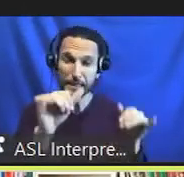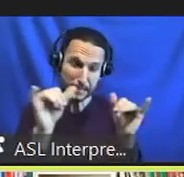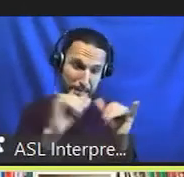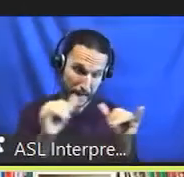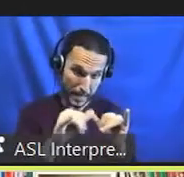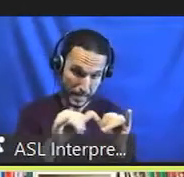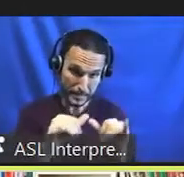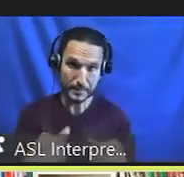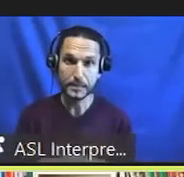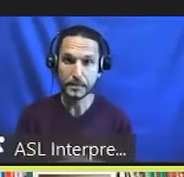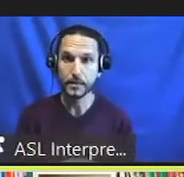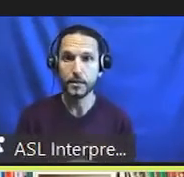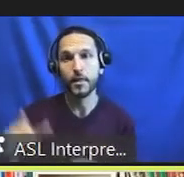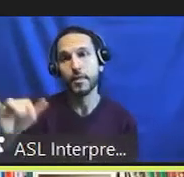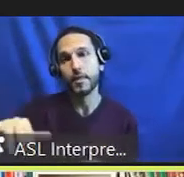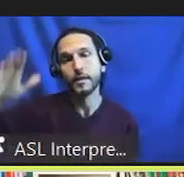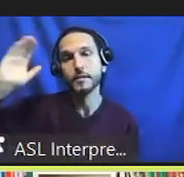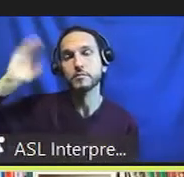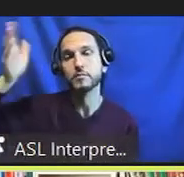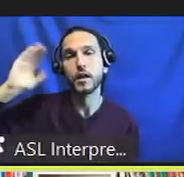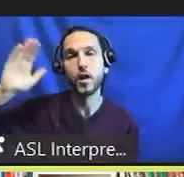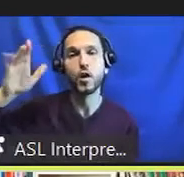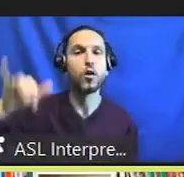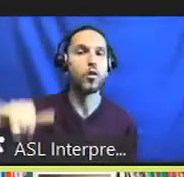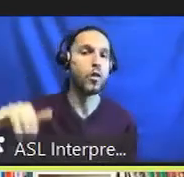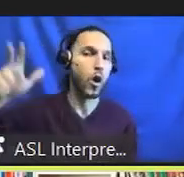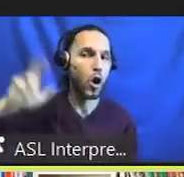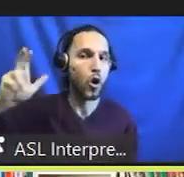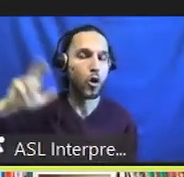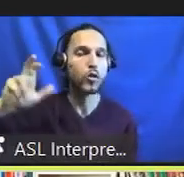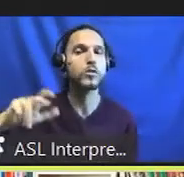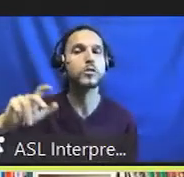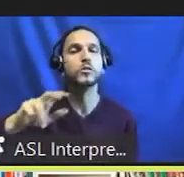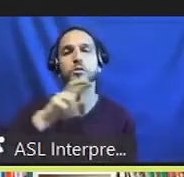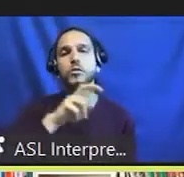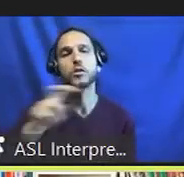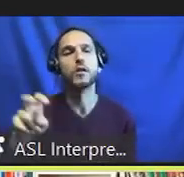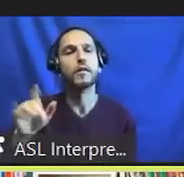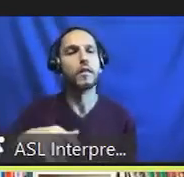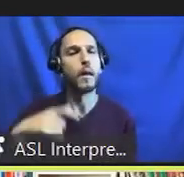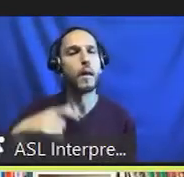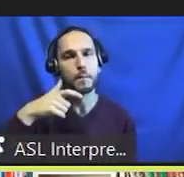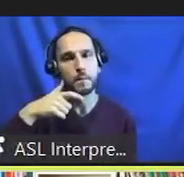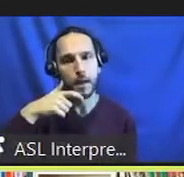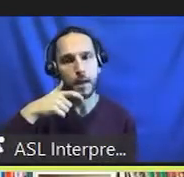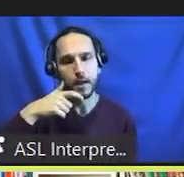So the speaker's audio is transmitted from the microphone